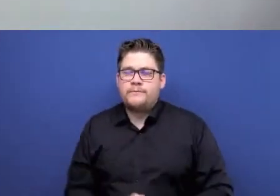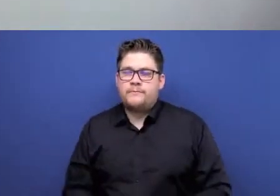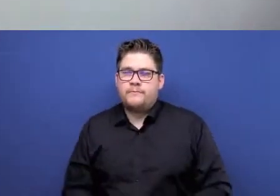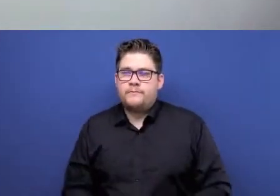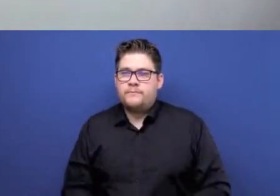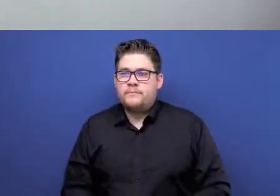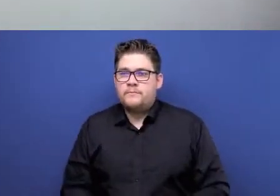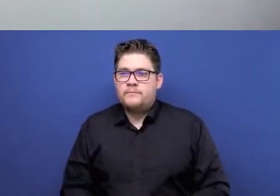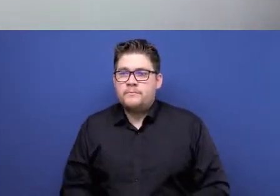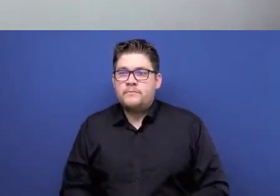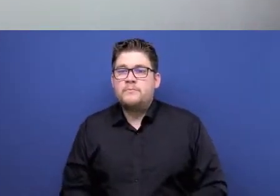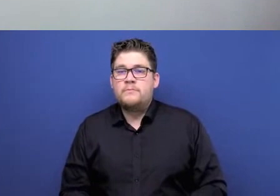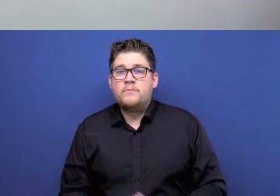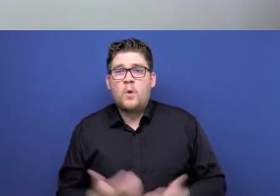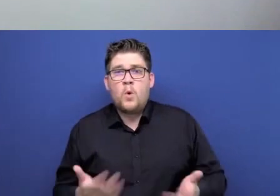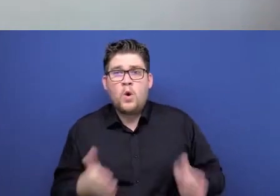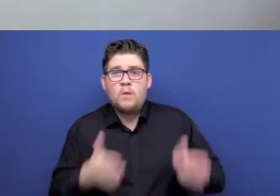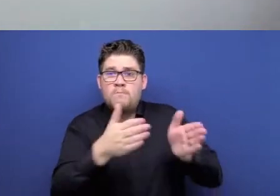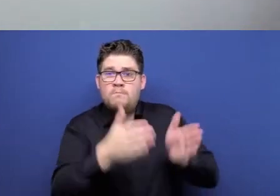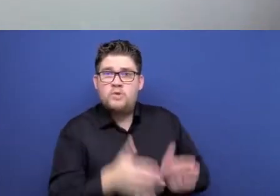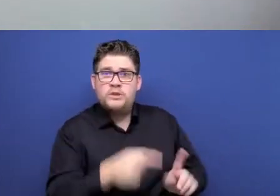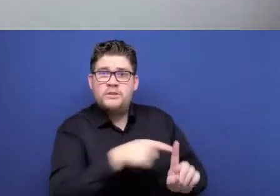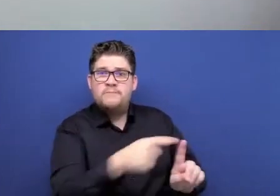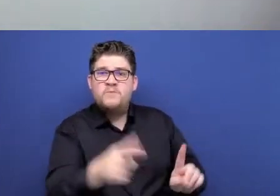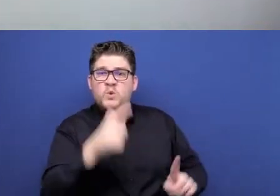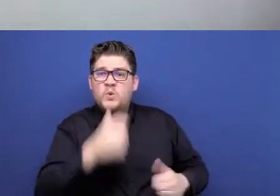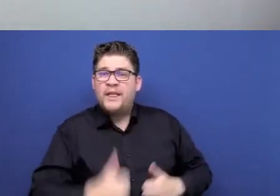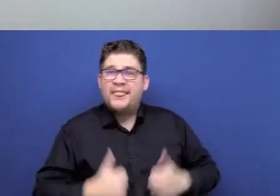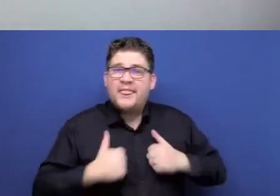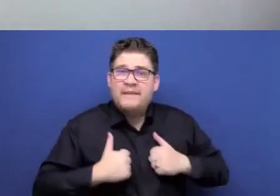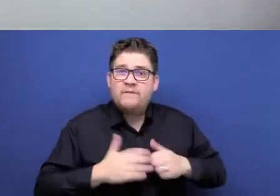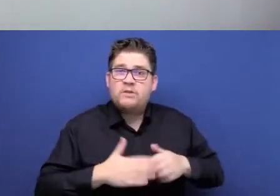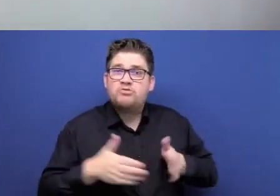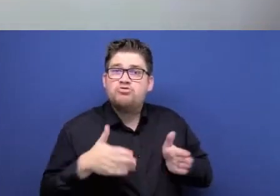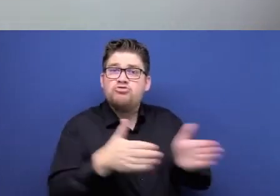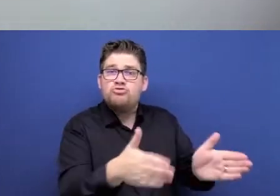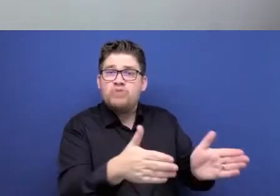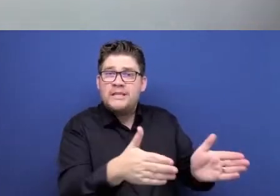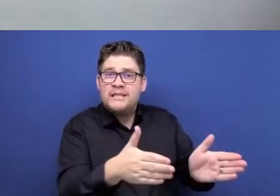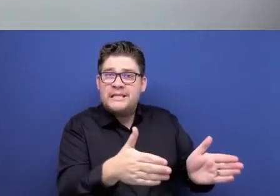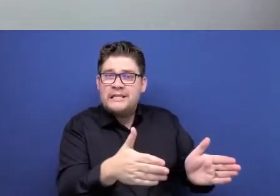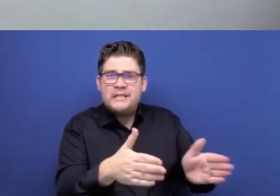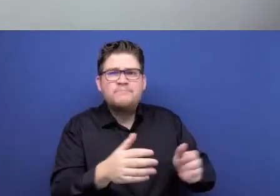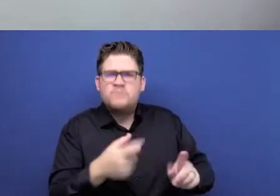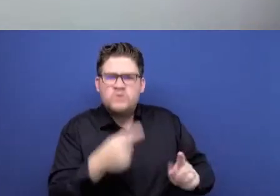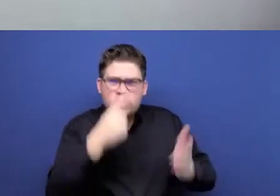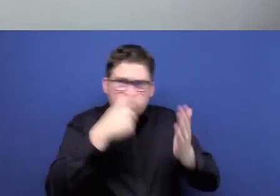options to avoid prolonged heat. Uh and people who are 65 years of age and older or with heart